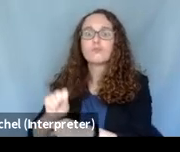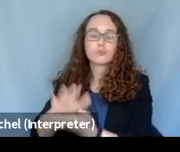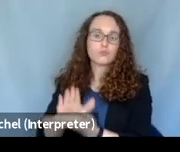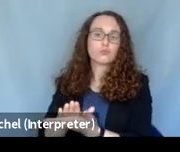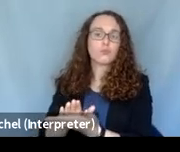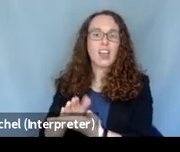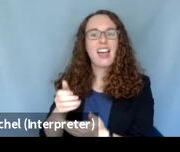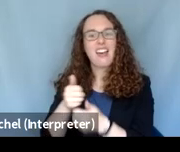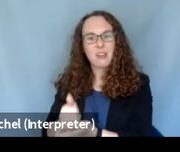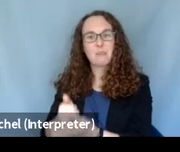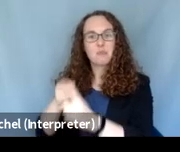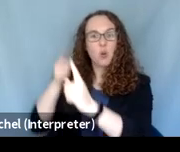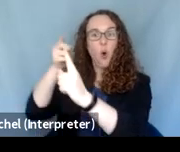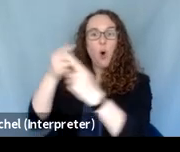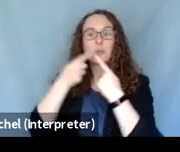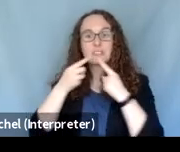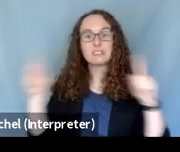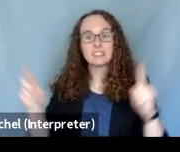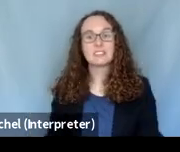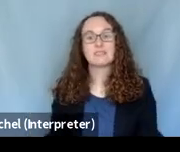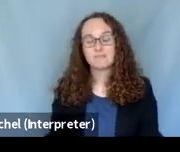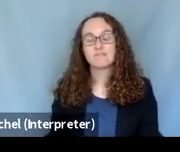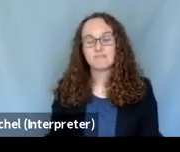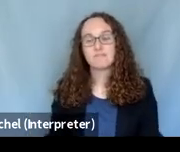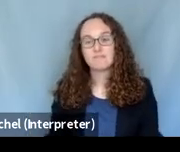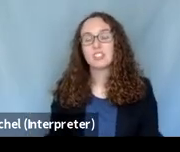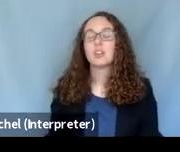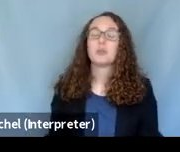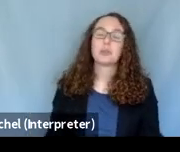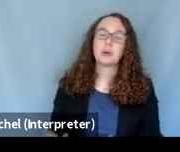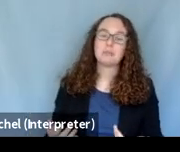of getting that diploma. So I would encourage you to please participate